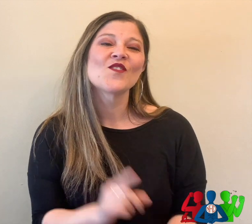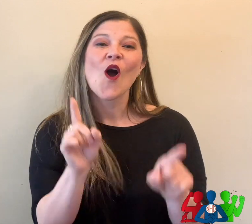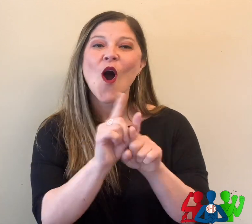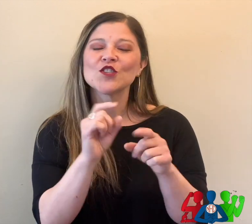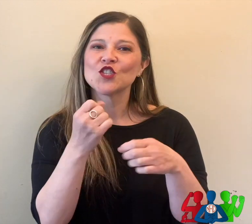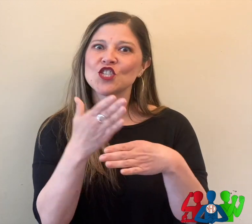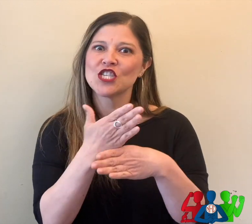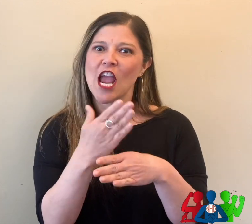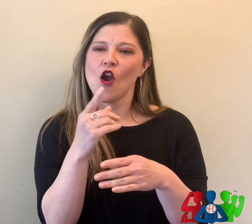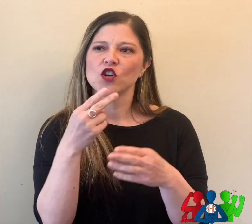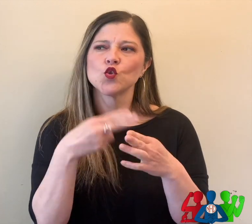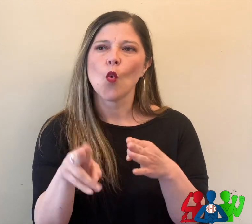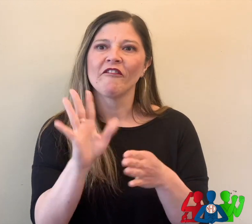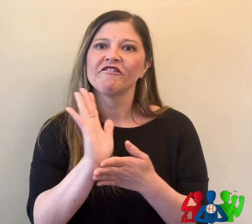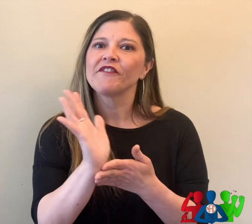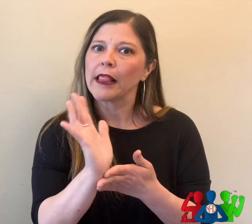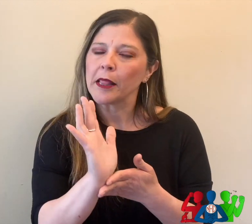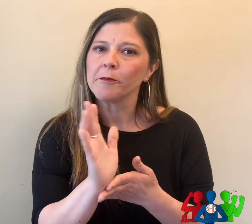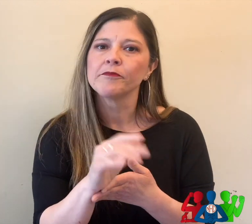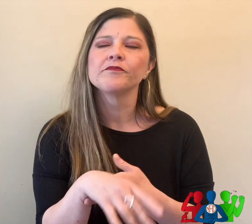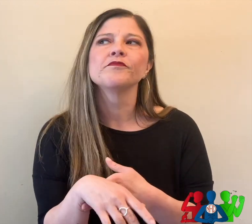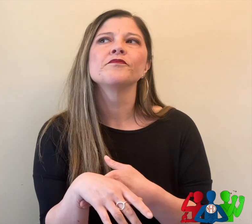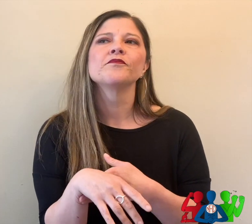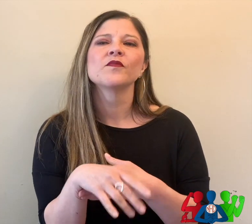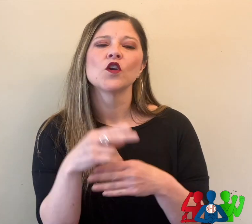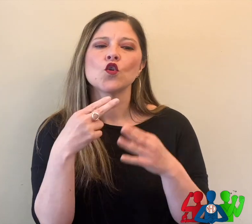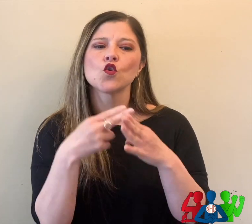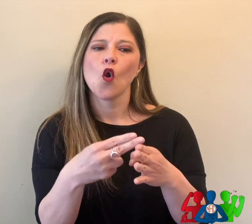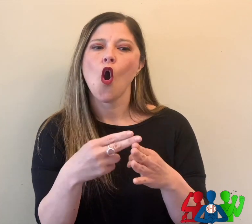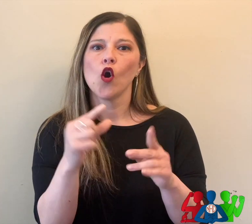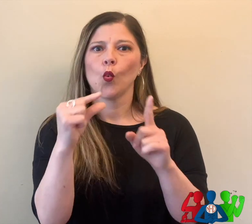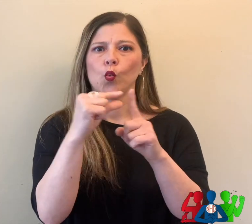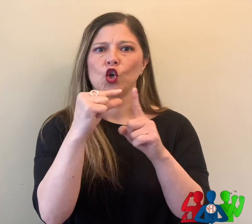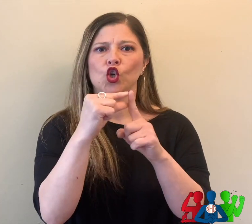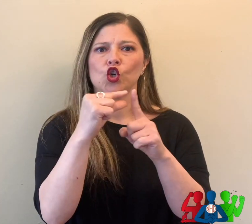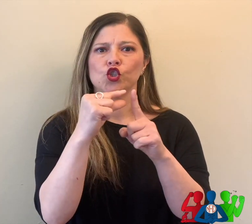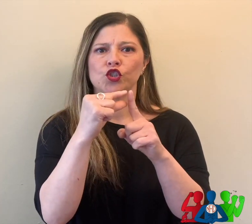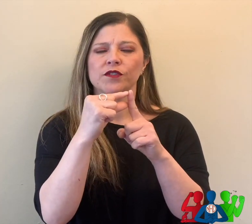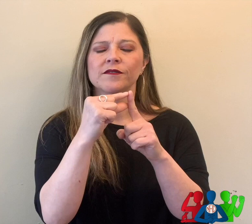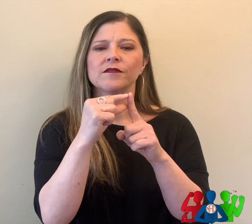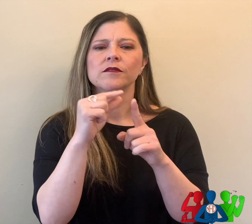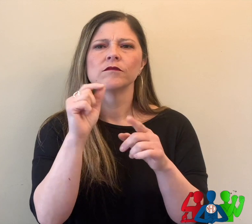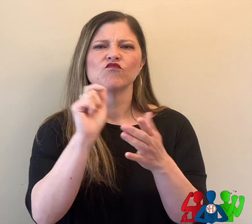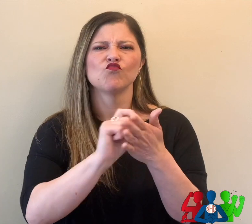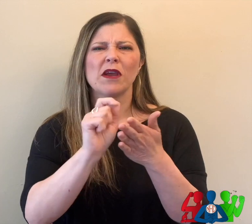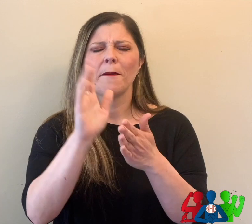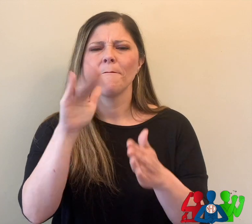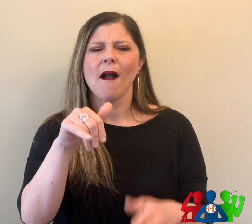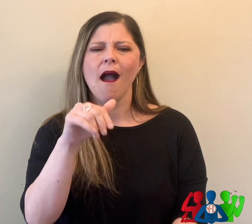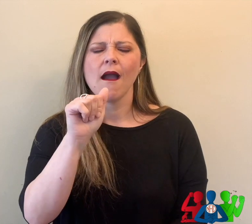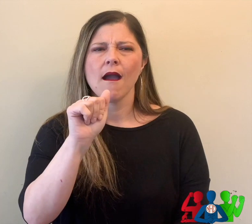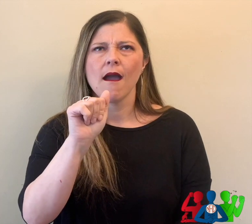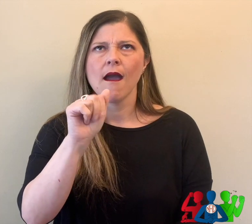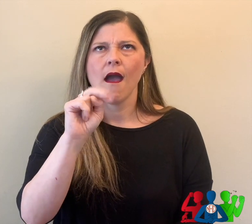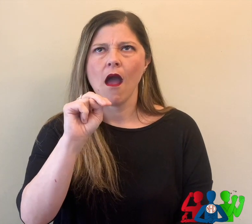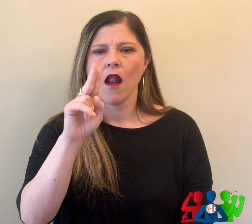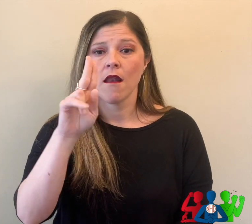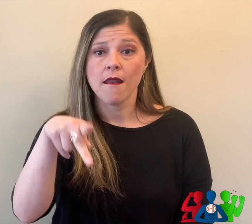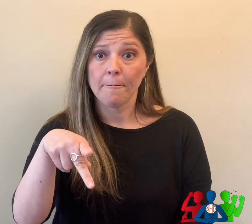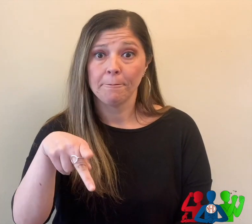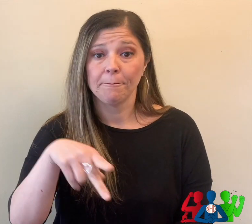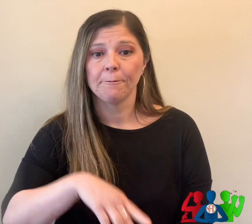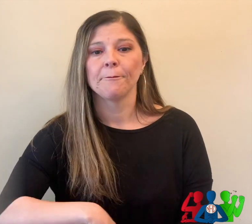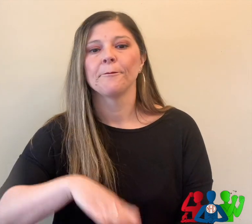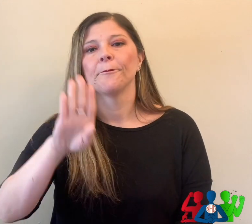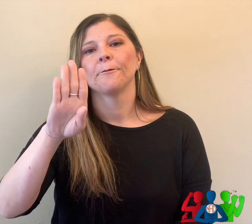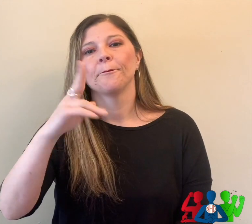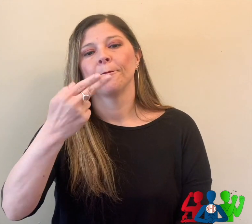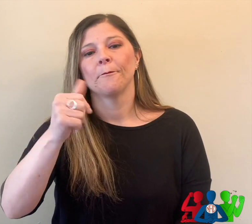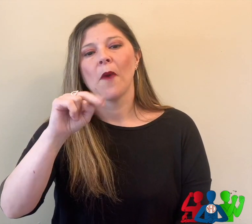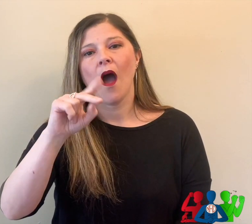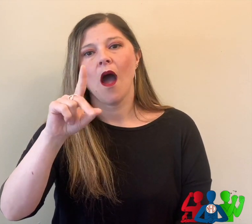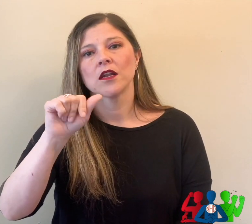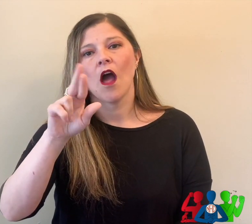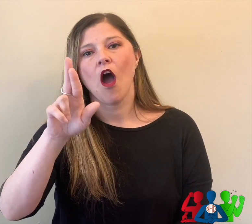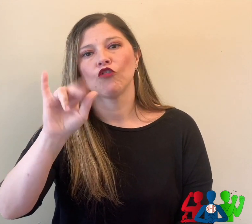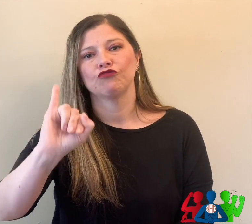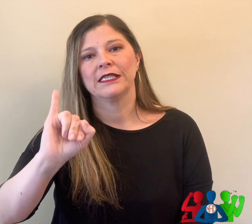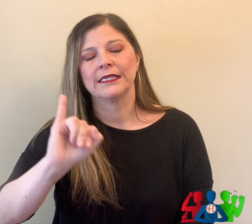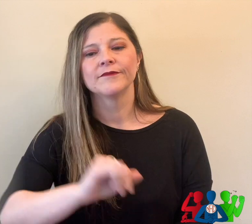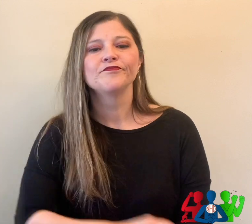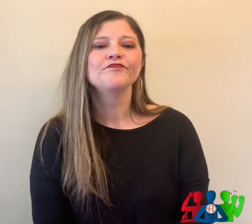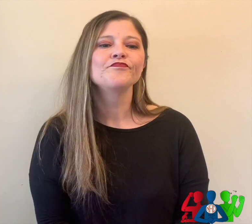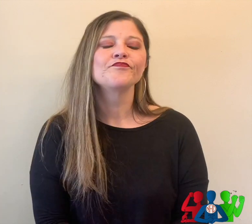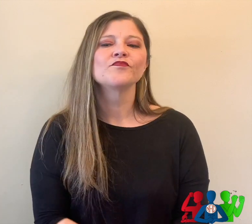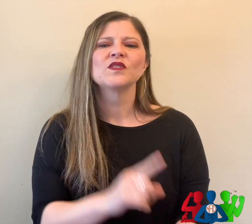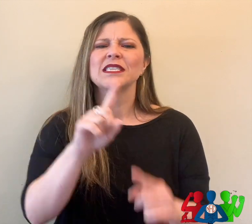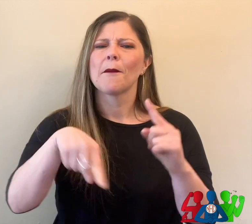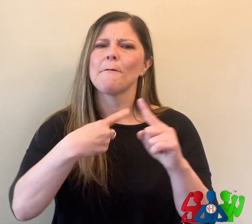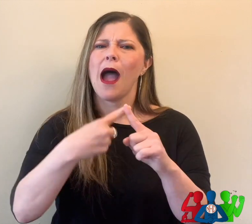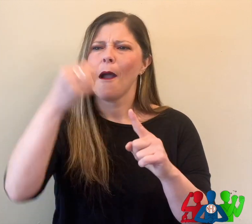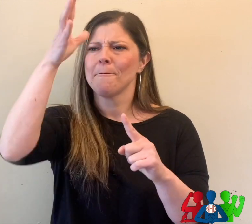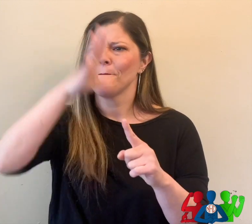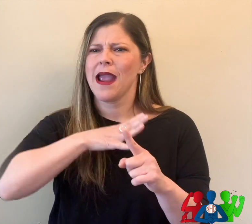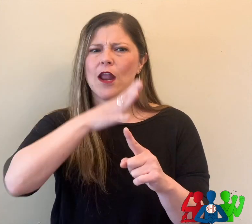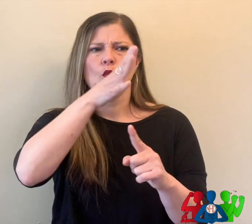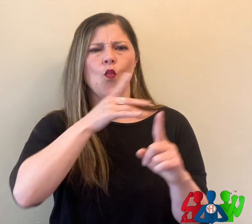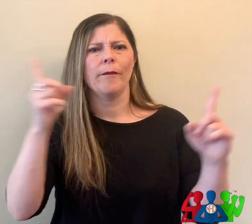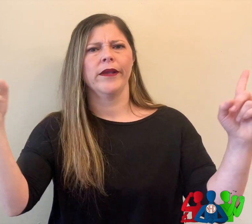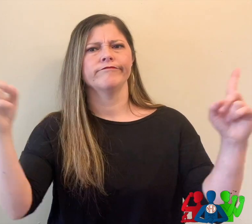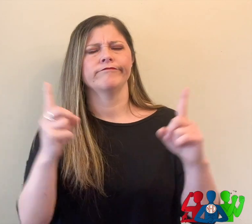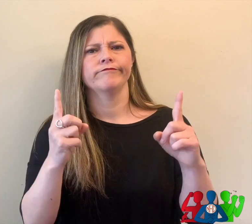students. I also like to share a short film called "Words." It's a film by Anup Bhandari. It's